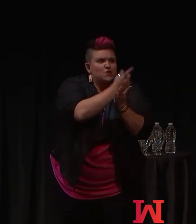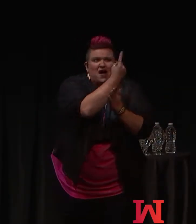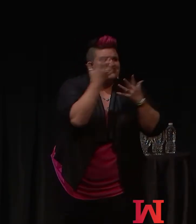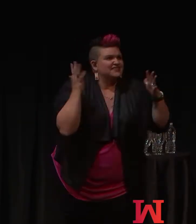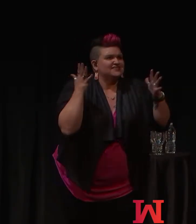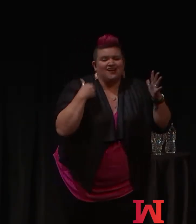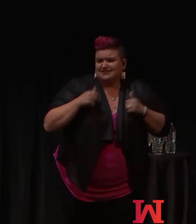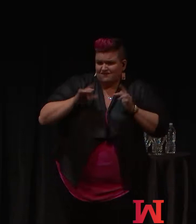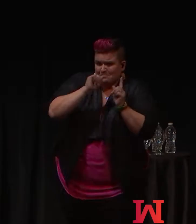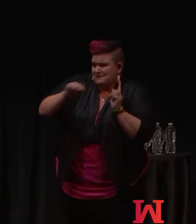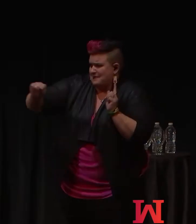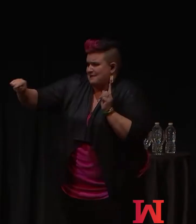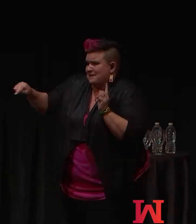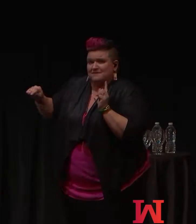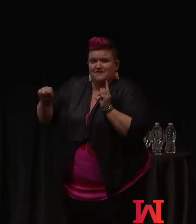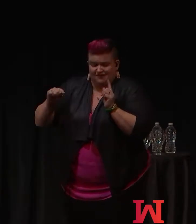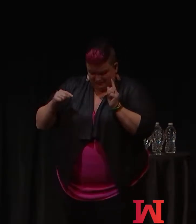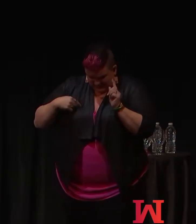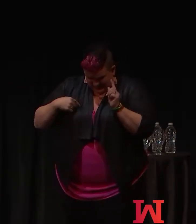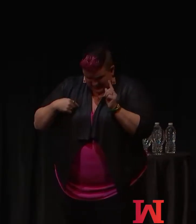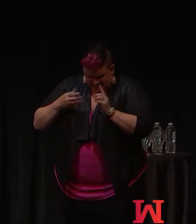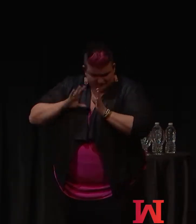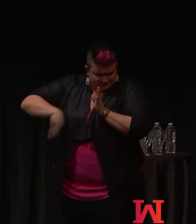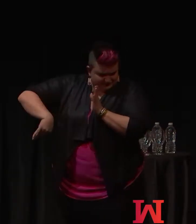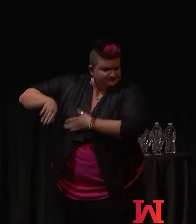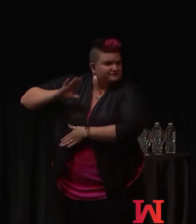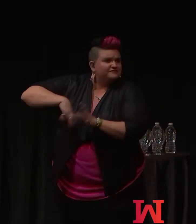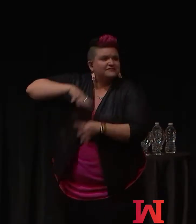and sacrifice parts of me on the side of the road.